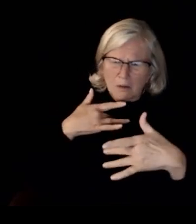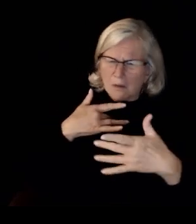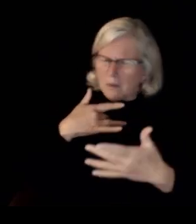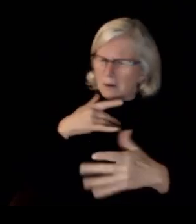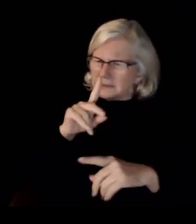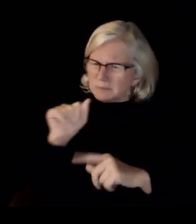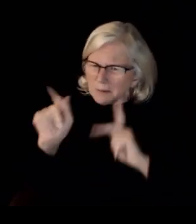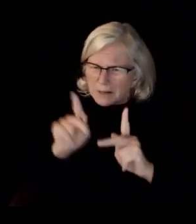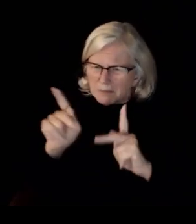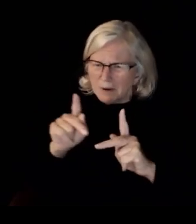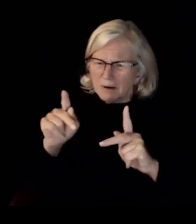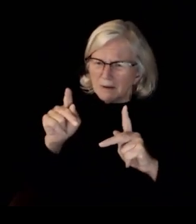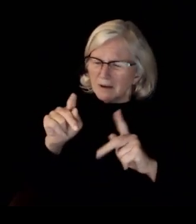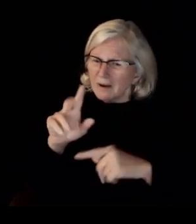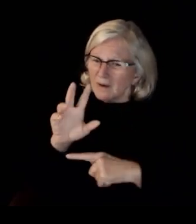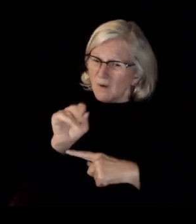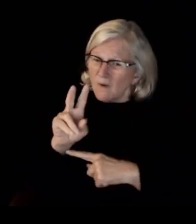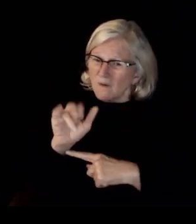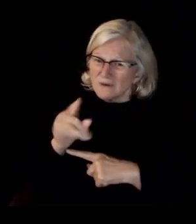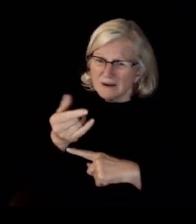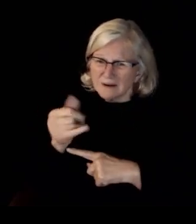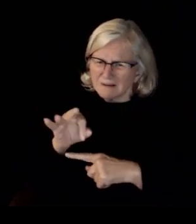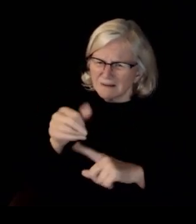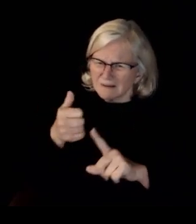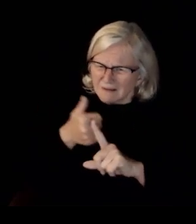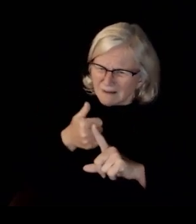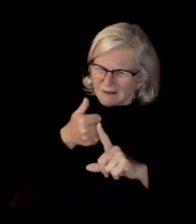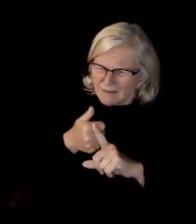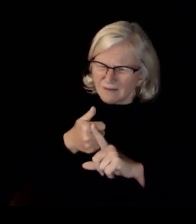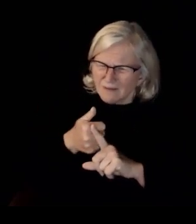death rate that you're working from as an assumption in your planning now? I mean they're